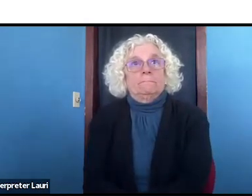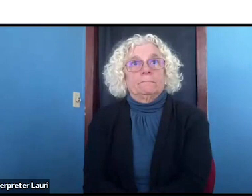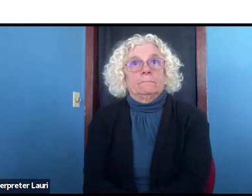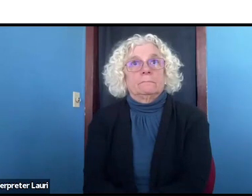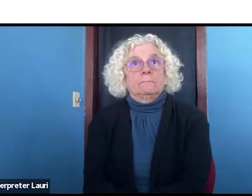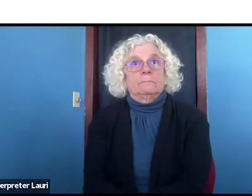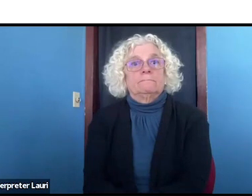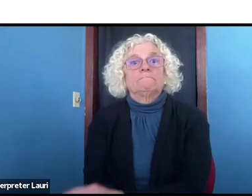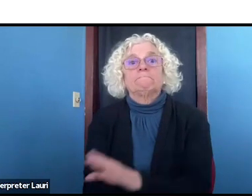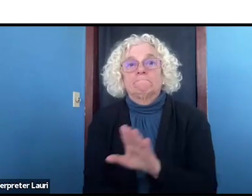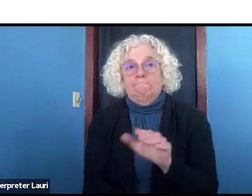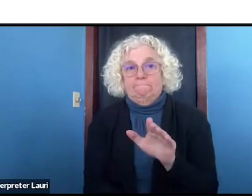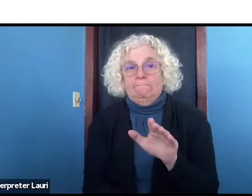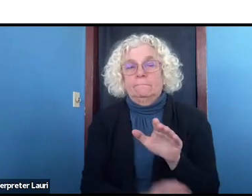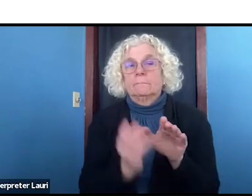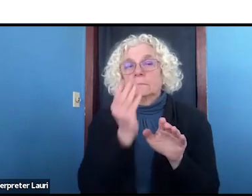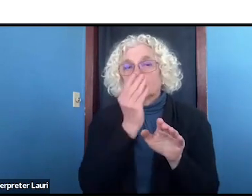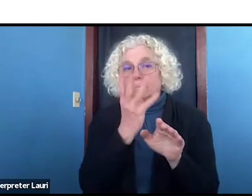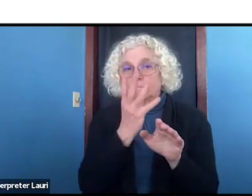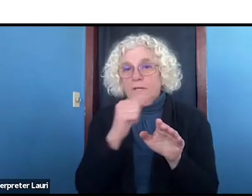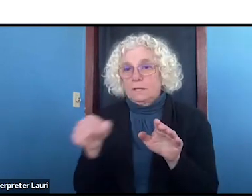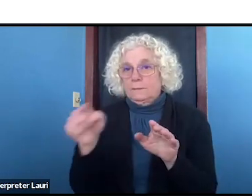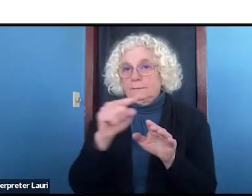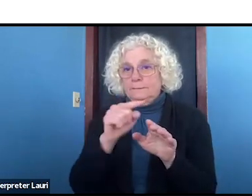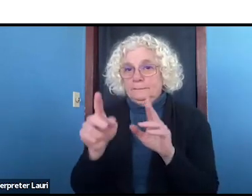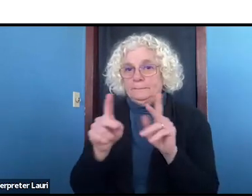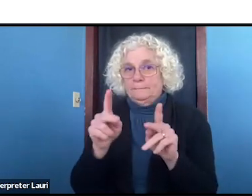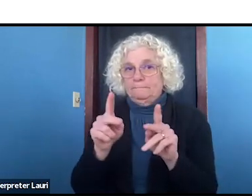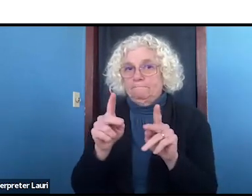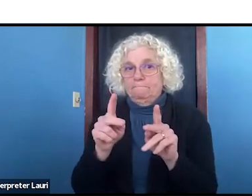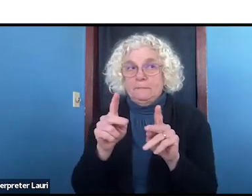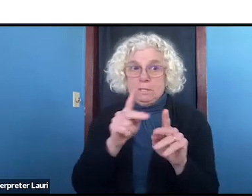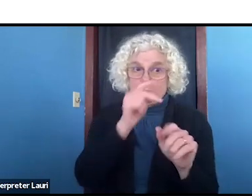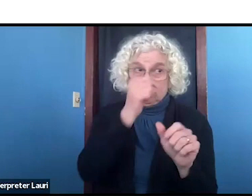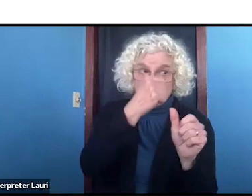remind many and inform some